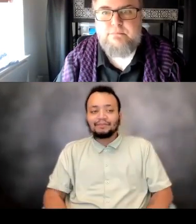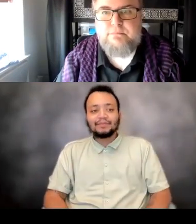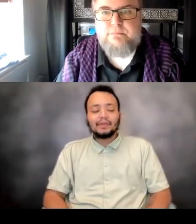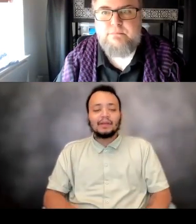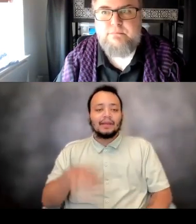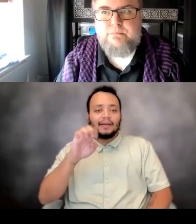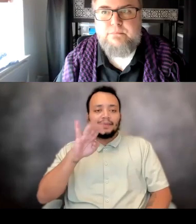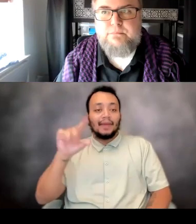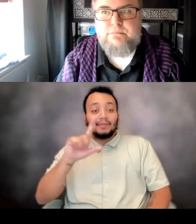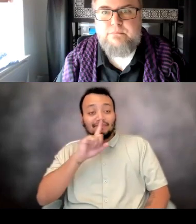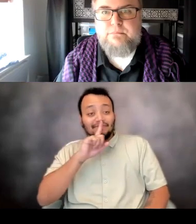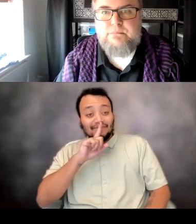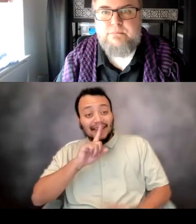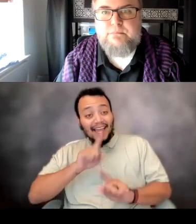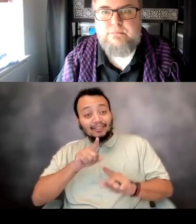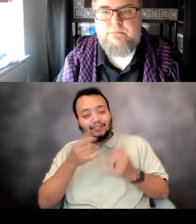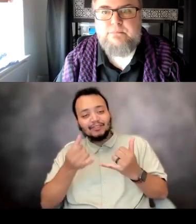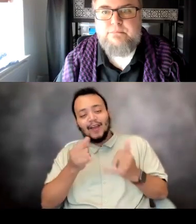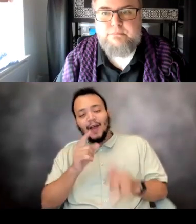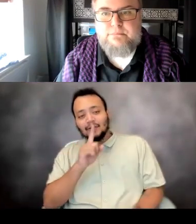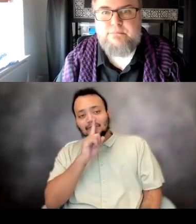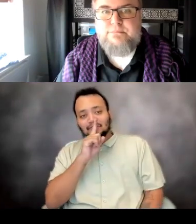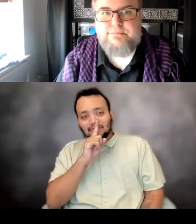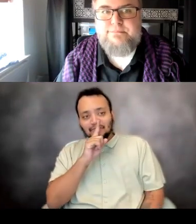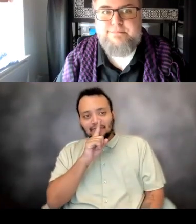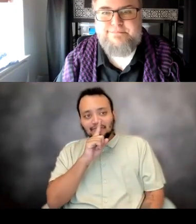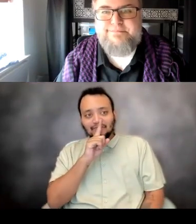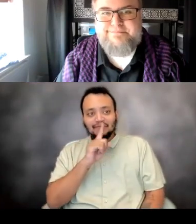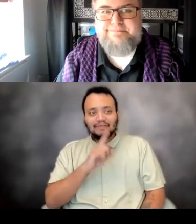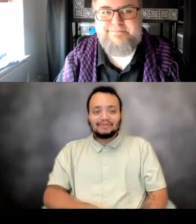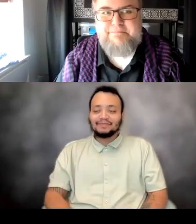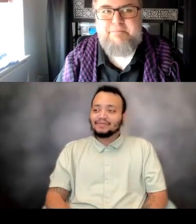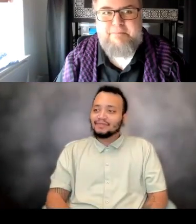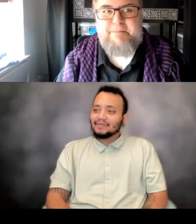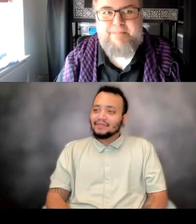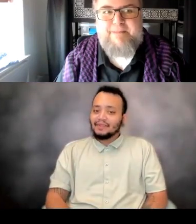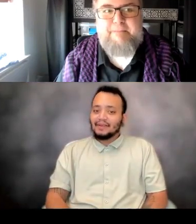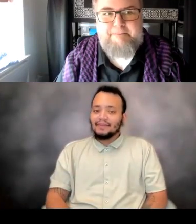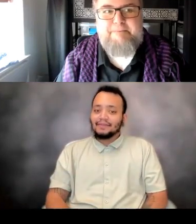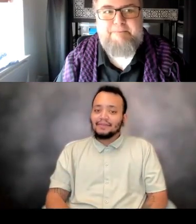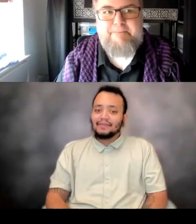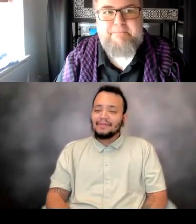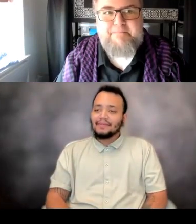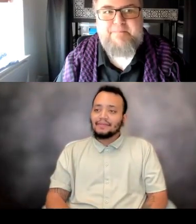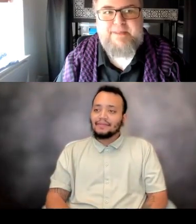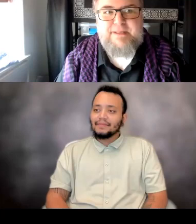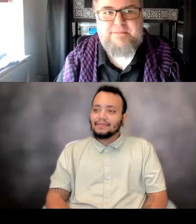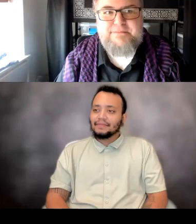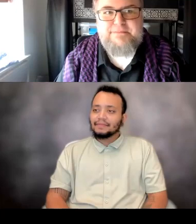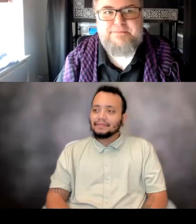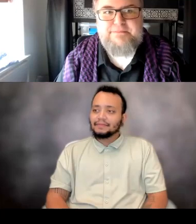right now except the top one. How a prevention educator who's trans in a rural area can